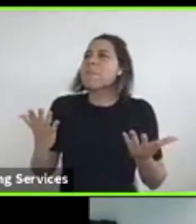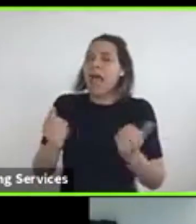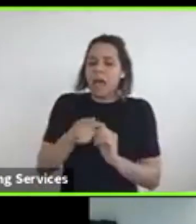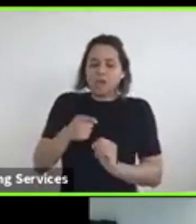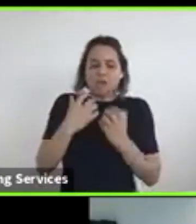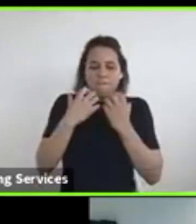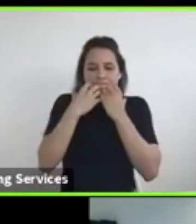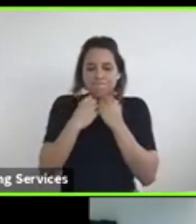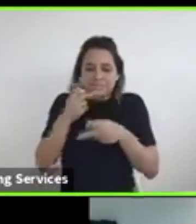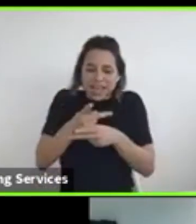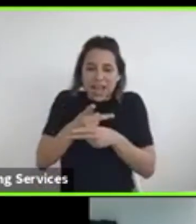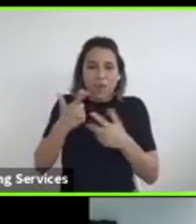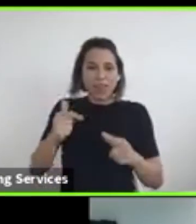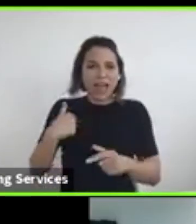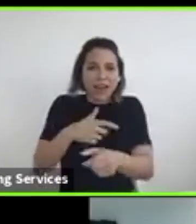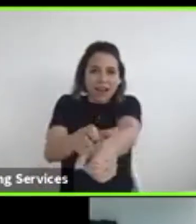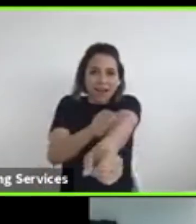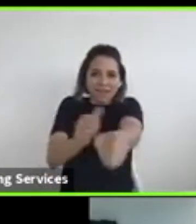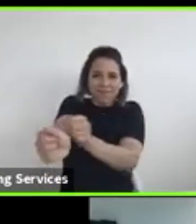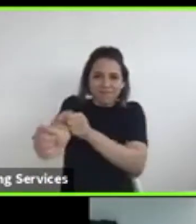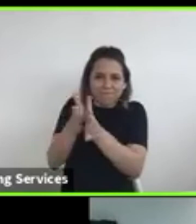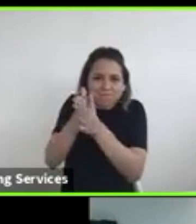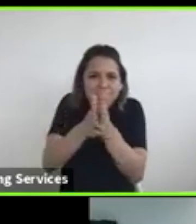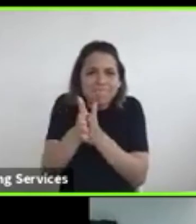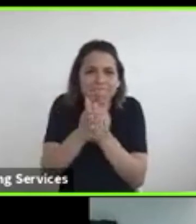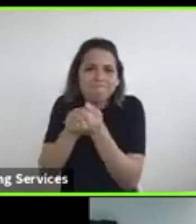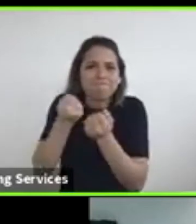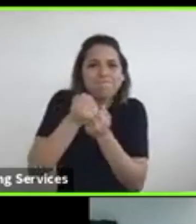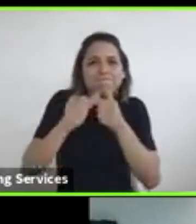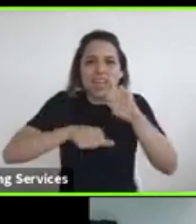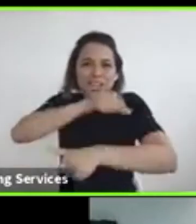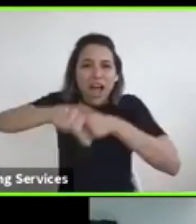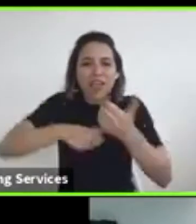EACH OTHER AND STILL FEEL LIKE IT'S GOING TO BE OKAY, CARE DOES NOT EXIST ON CONFLICT,